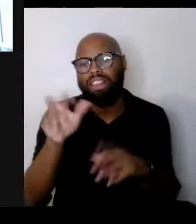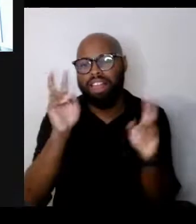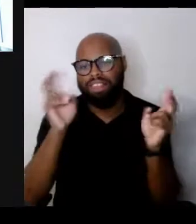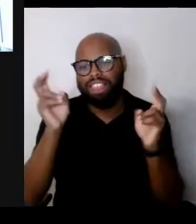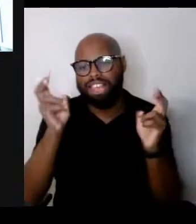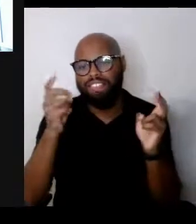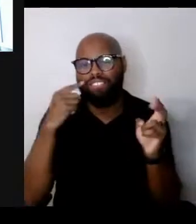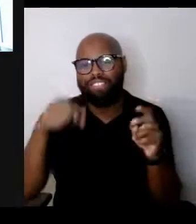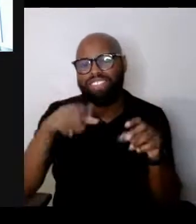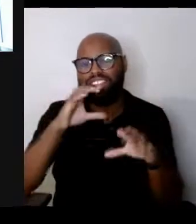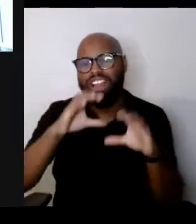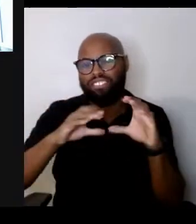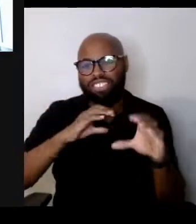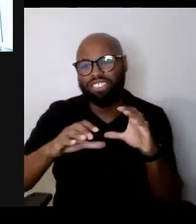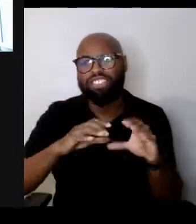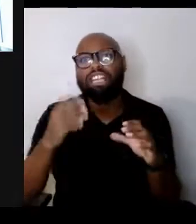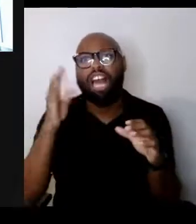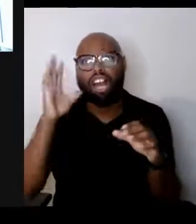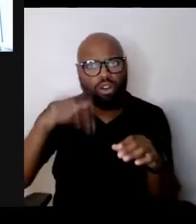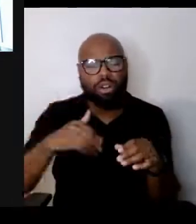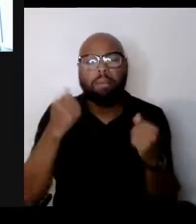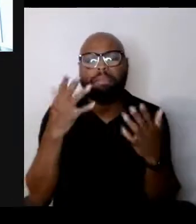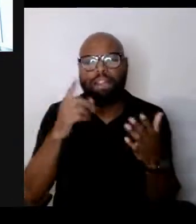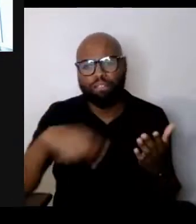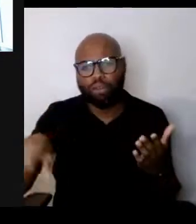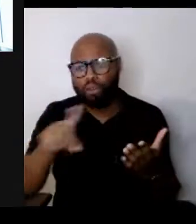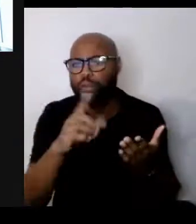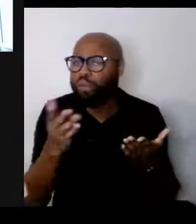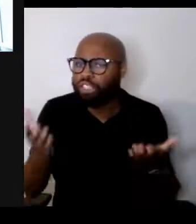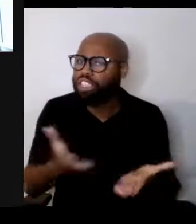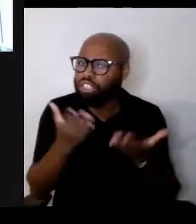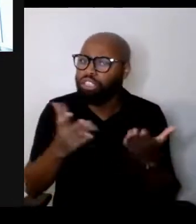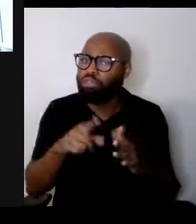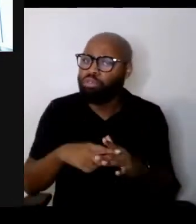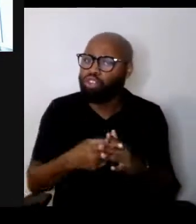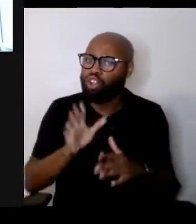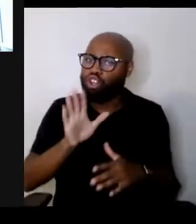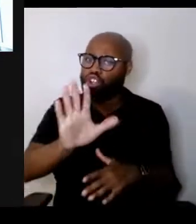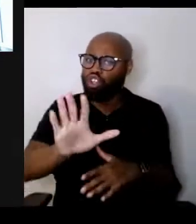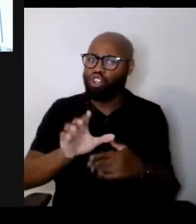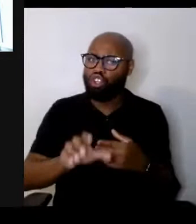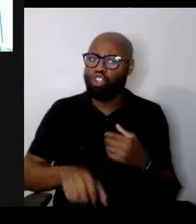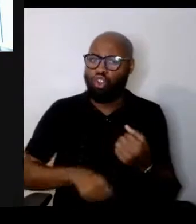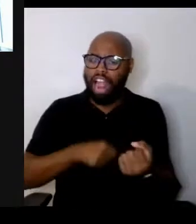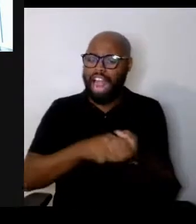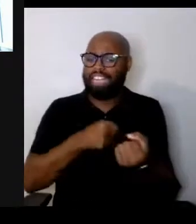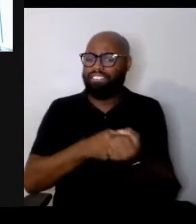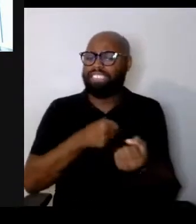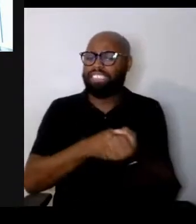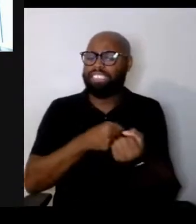Since I know many of you here started your activism and your involvement in social justice work